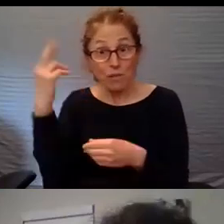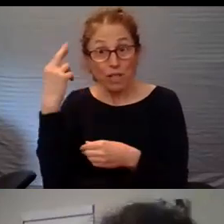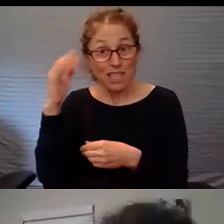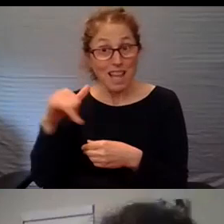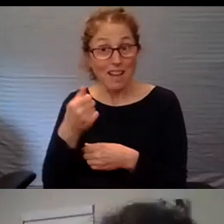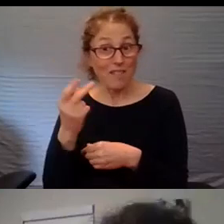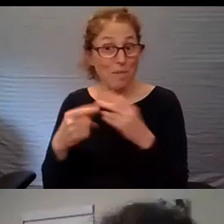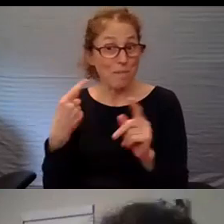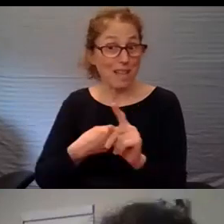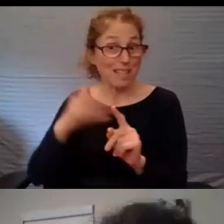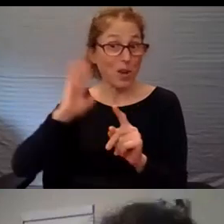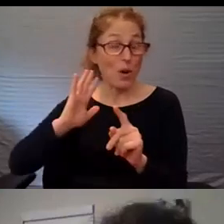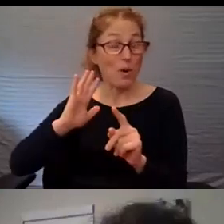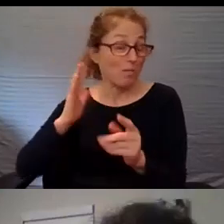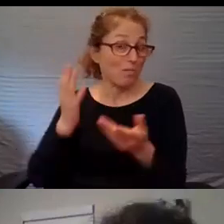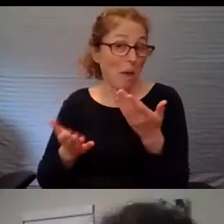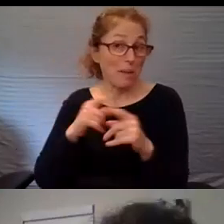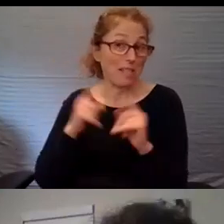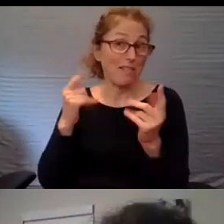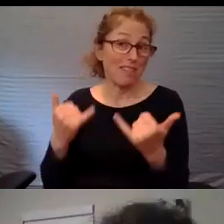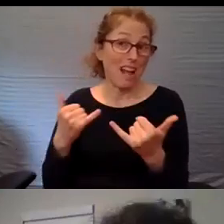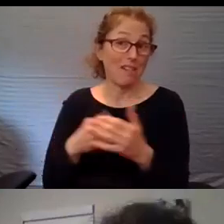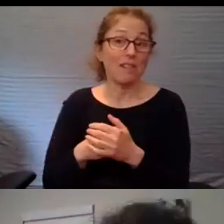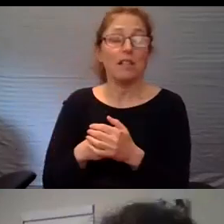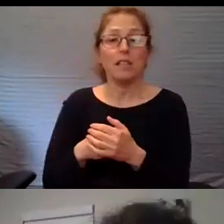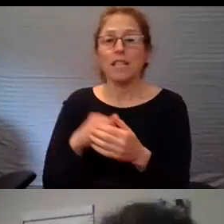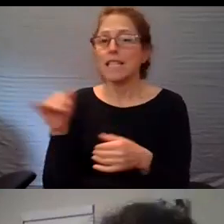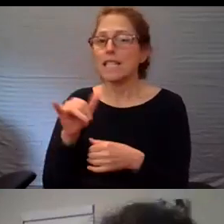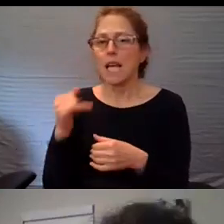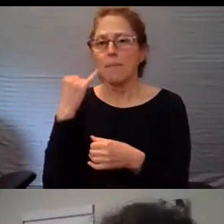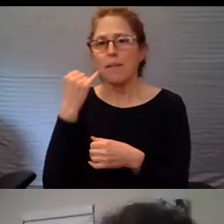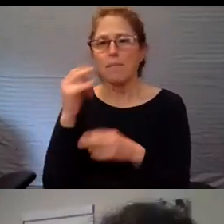It's the same thing you see when people say, " you look great."